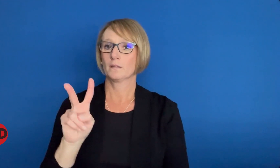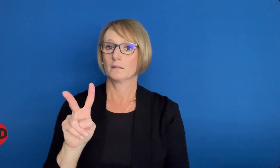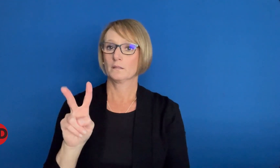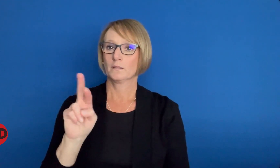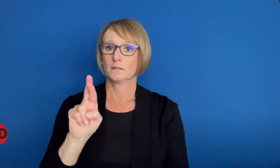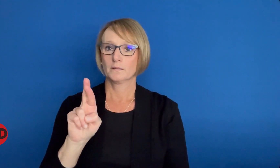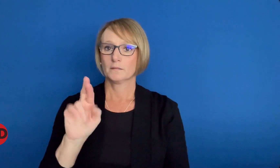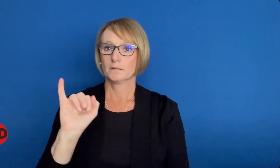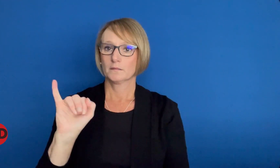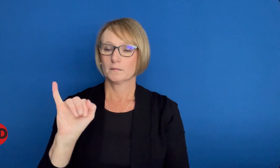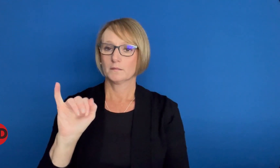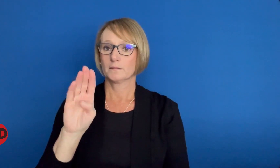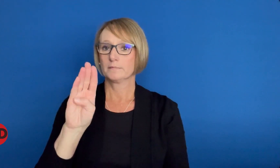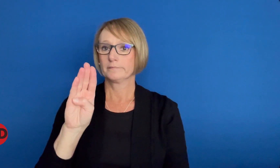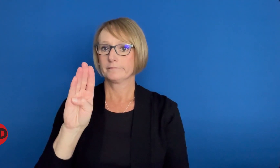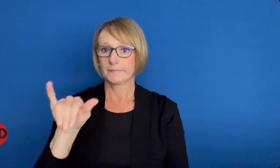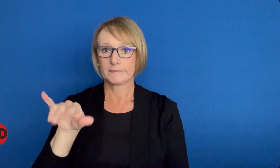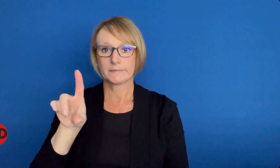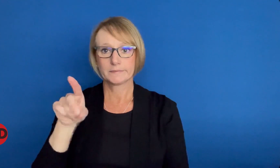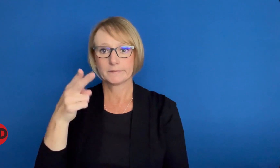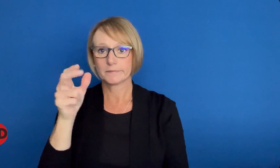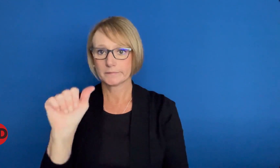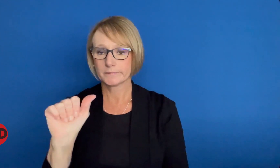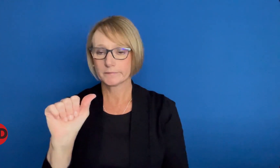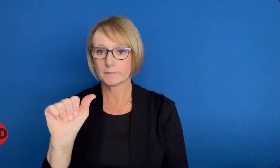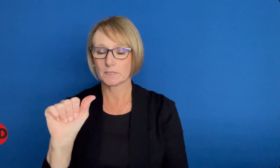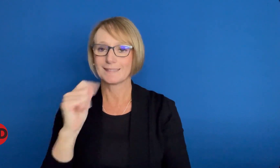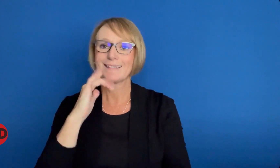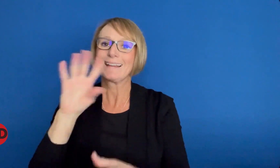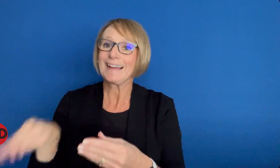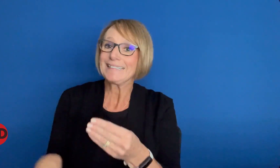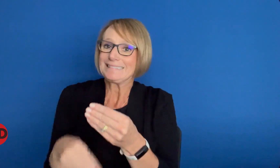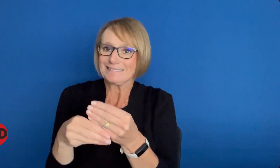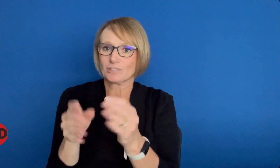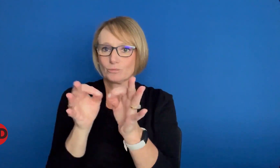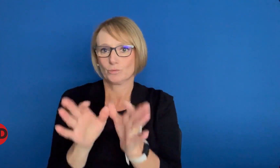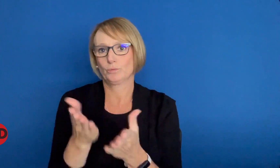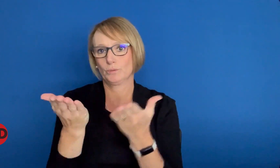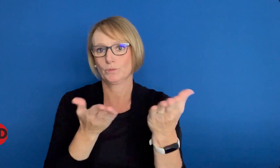VRI by DHA is an additional interpreting service option.